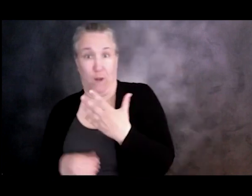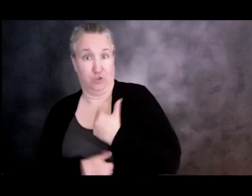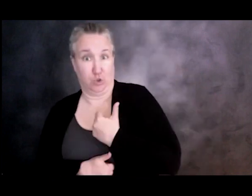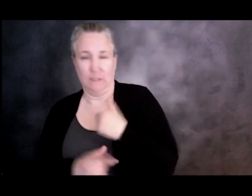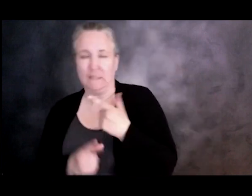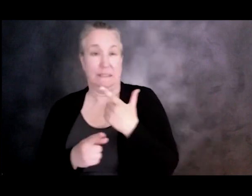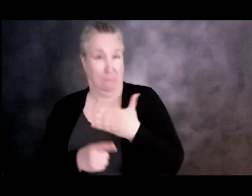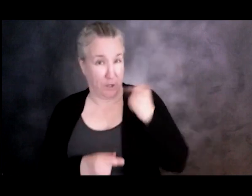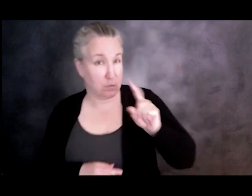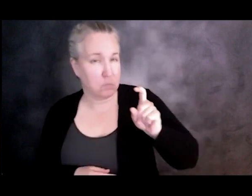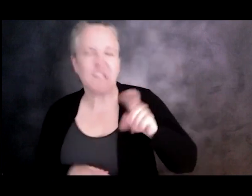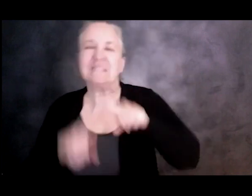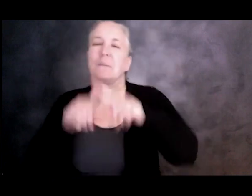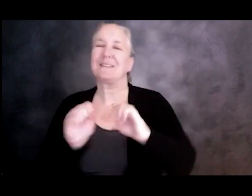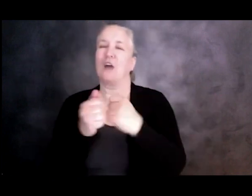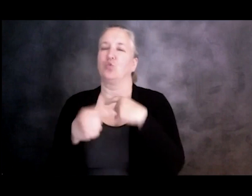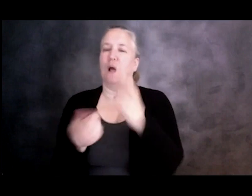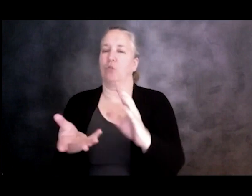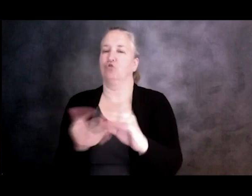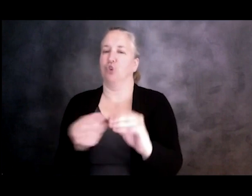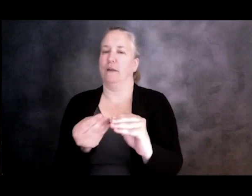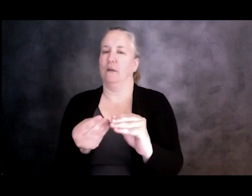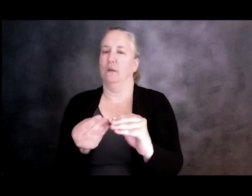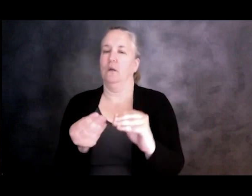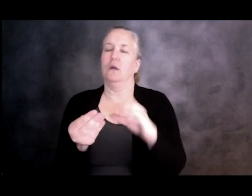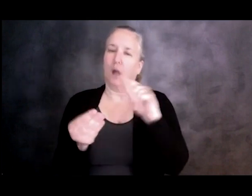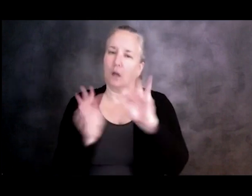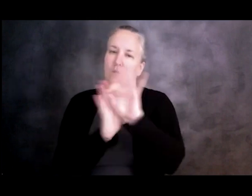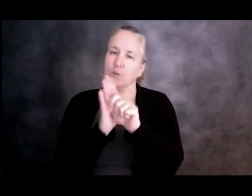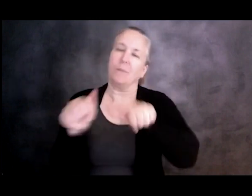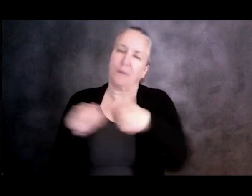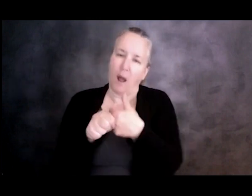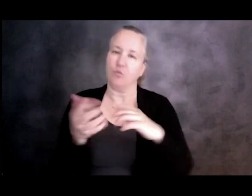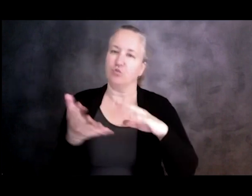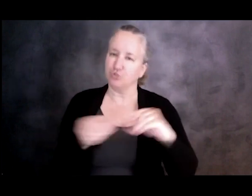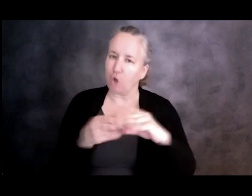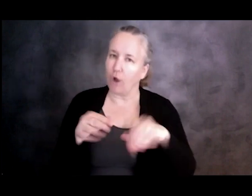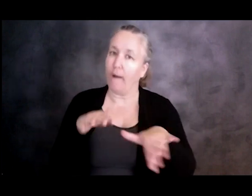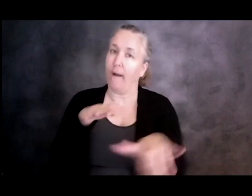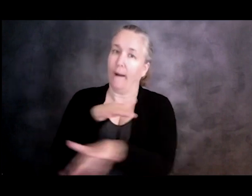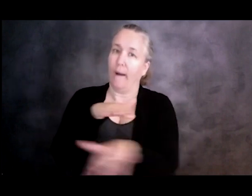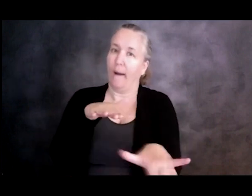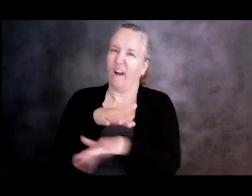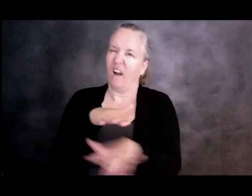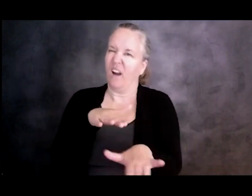But oftentimes, the formula of the story, the ideological underpinnings of the story don't change that much.